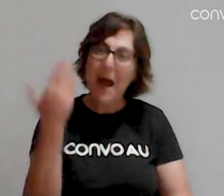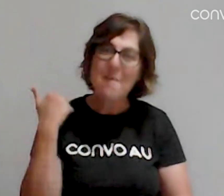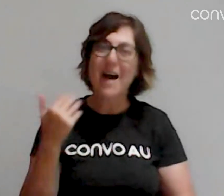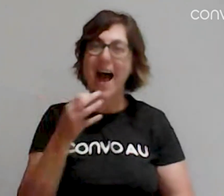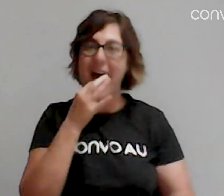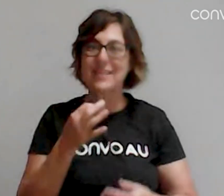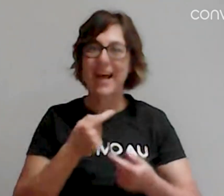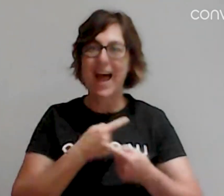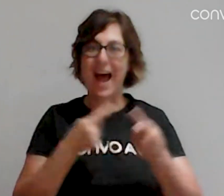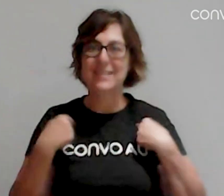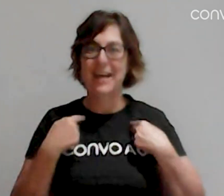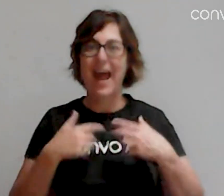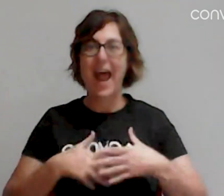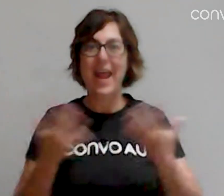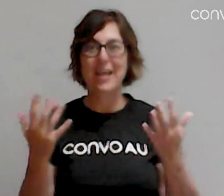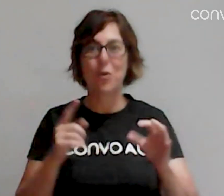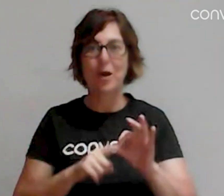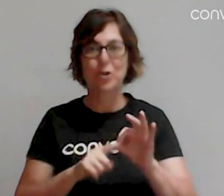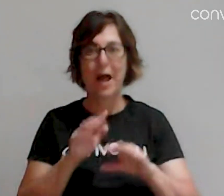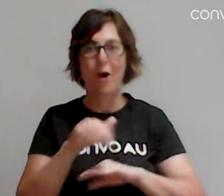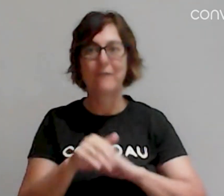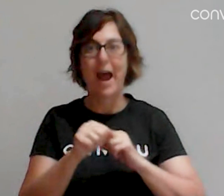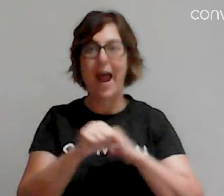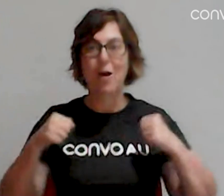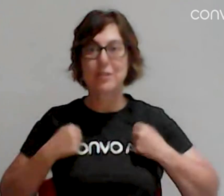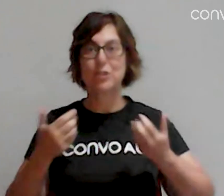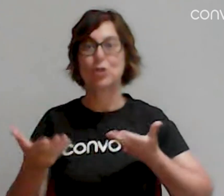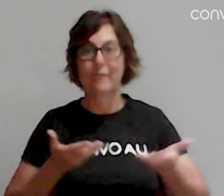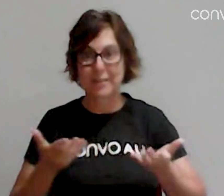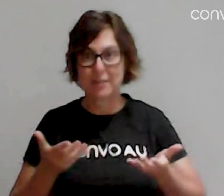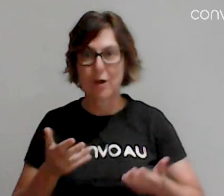come and ask us questions about our service,